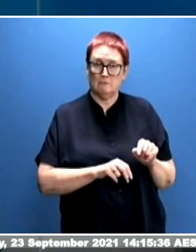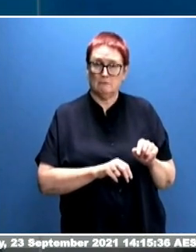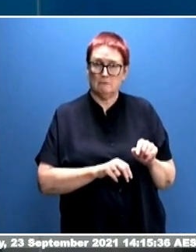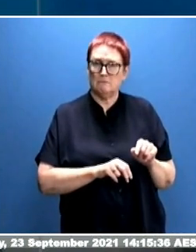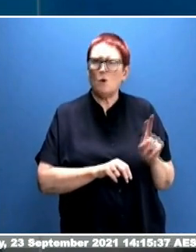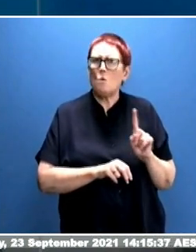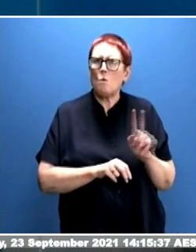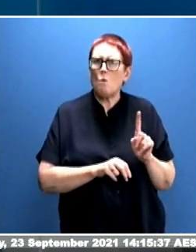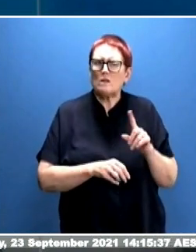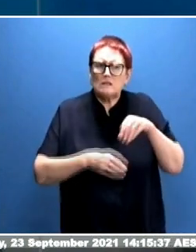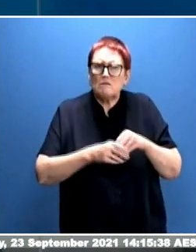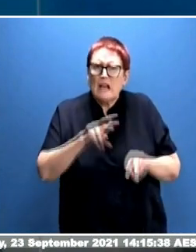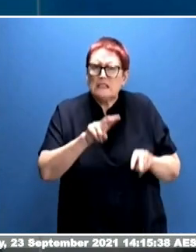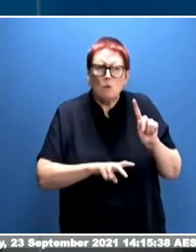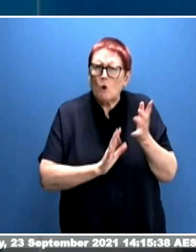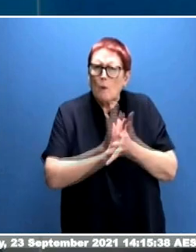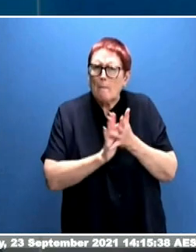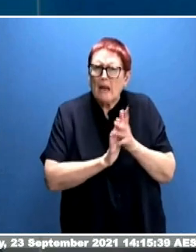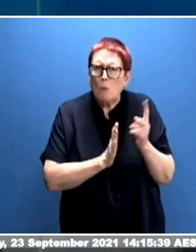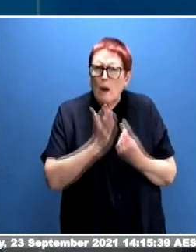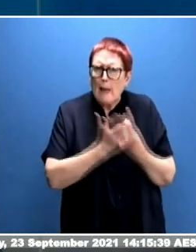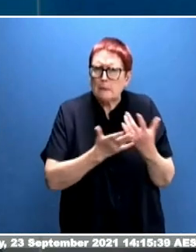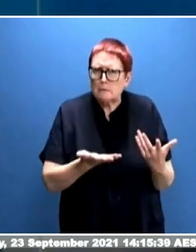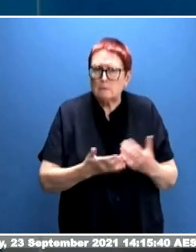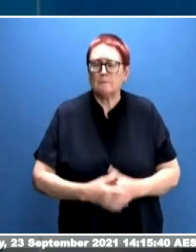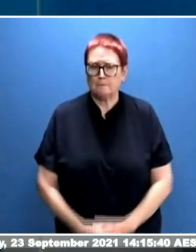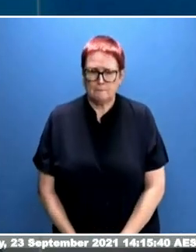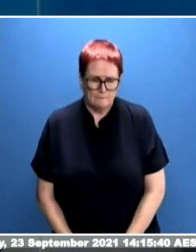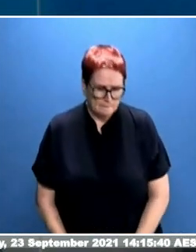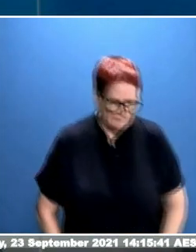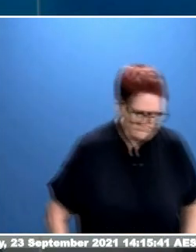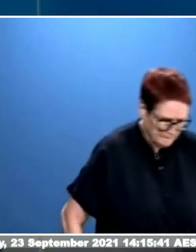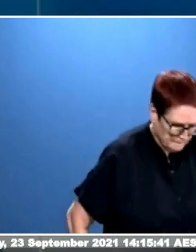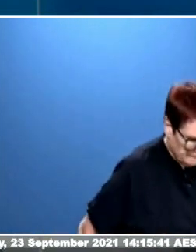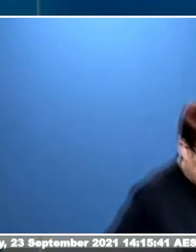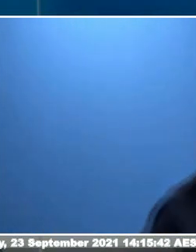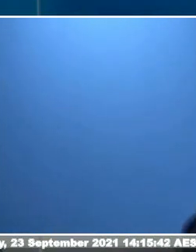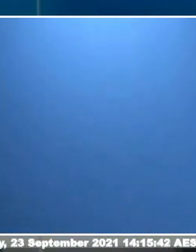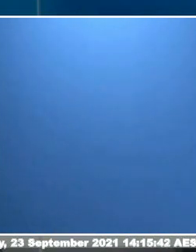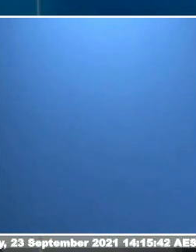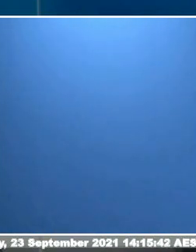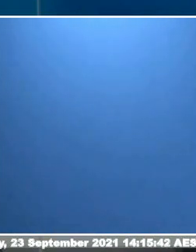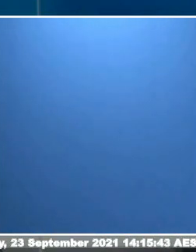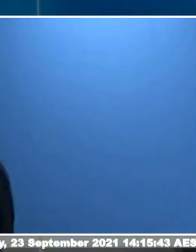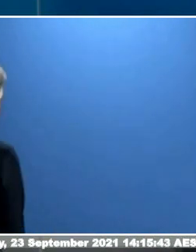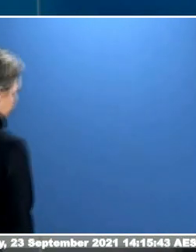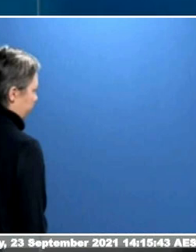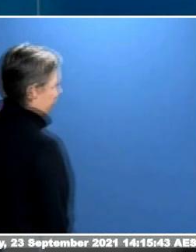that involve in terms of assessment? Okay, so it's unique to each child.